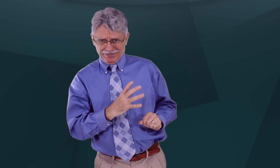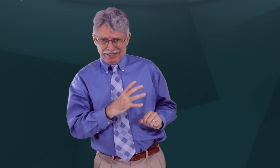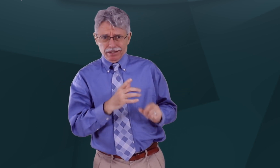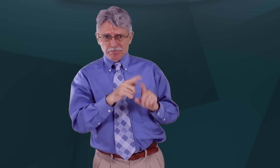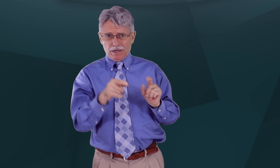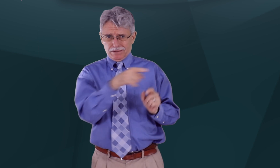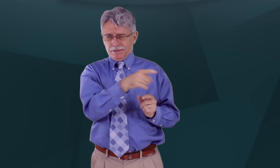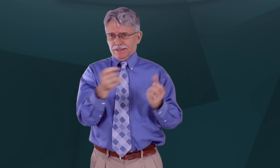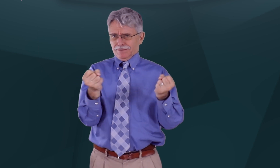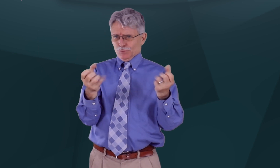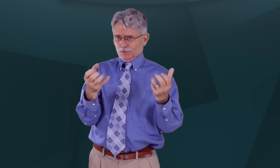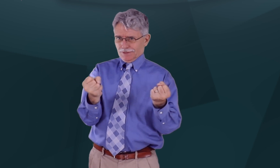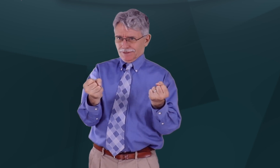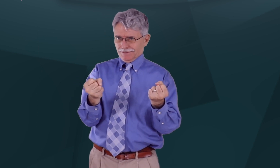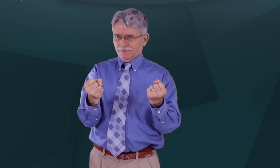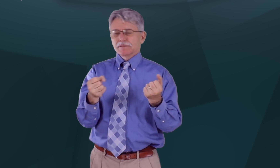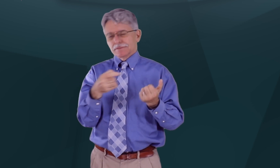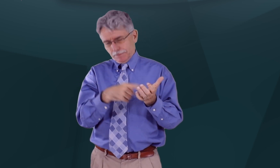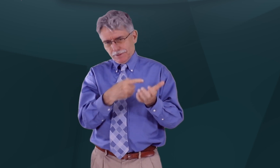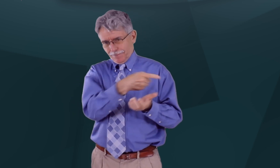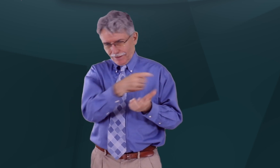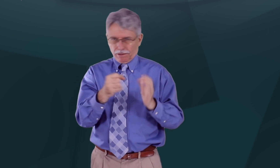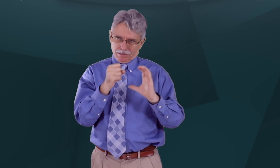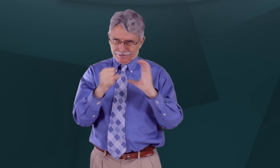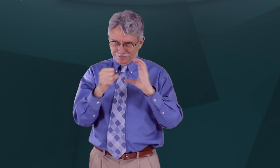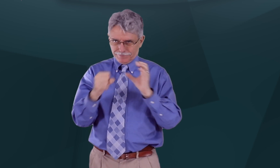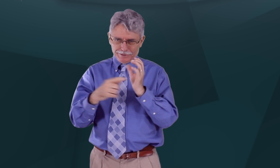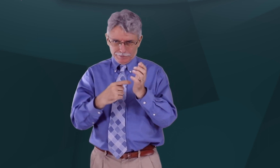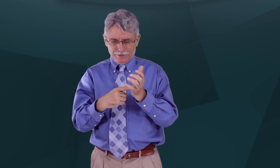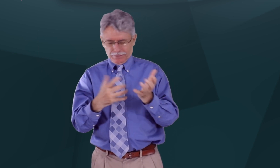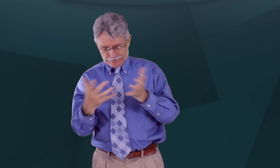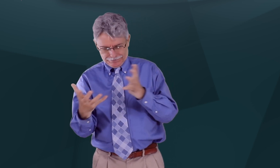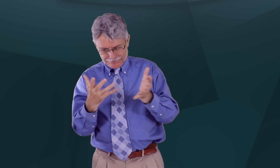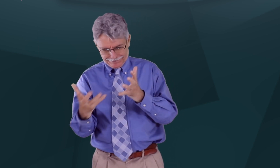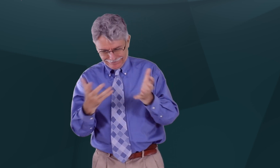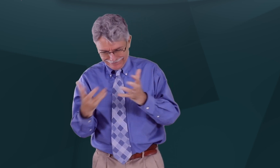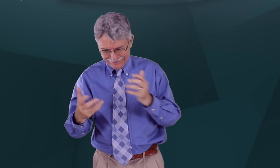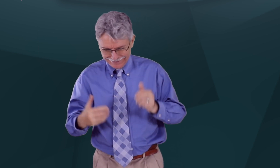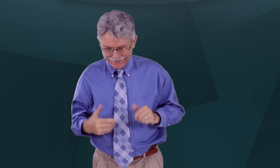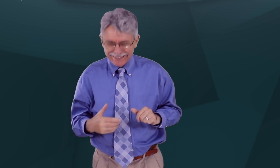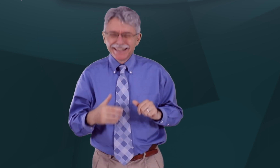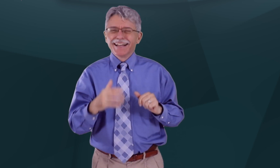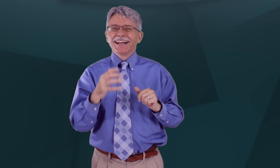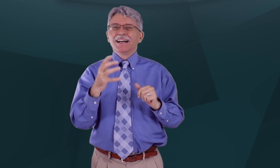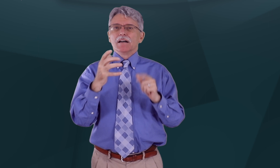You know? They may be talking, but they're also going to sign. Sometimes they're going to be using simultaneous communication, but whatever.